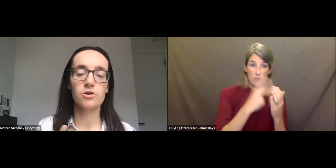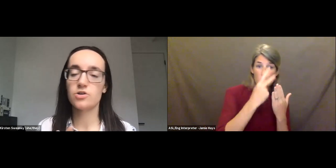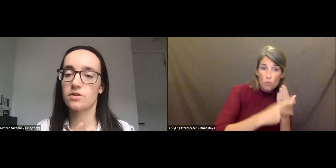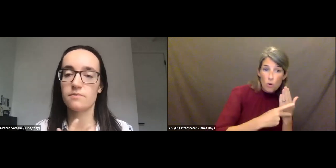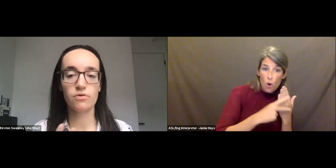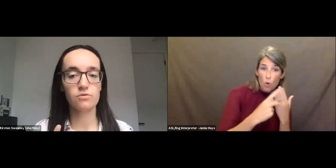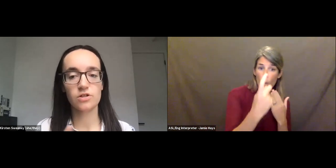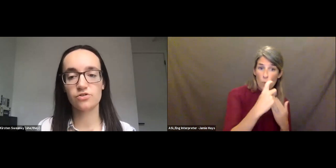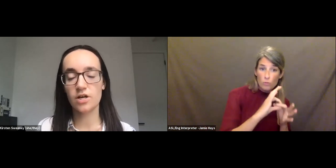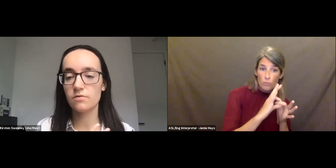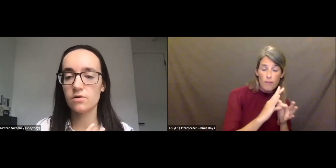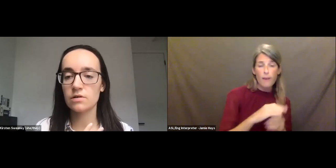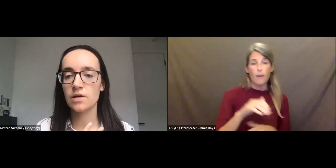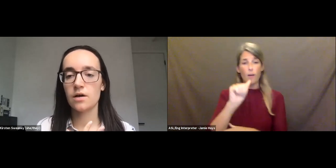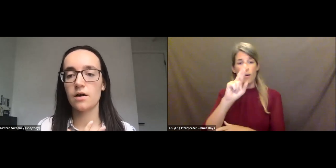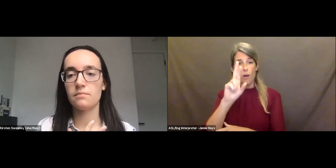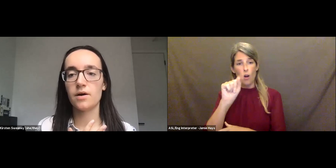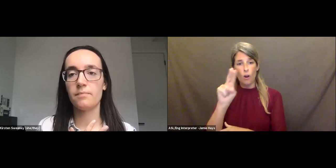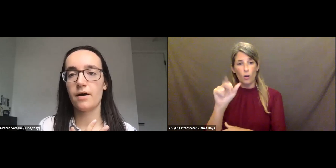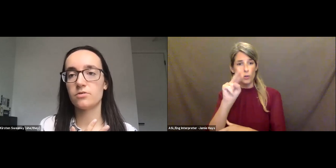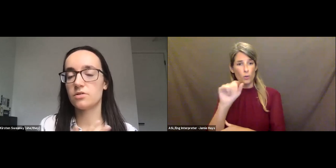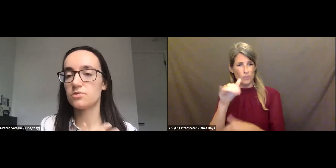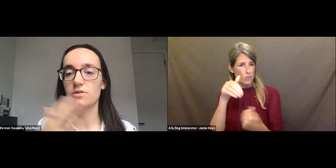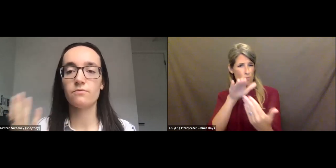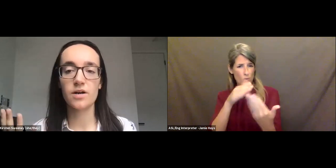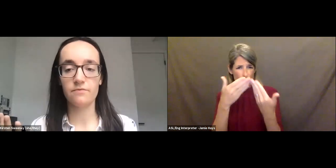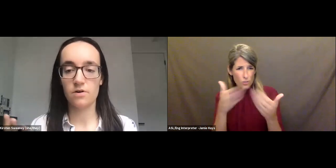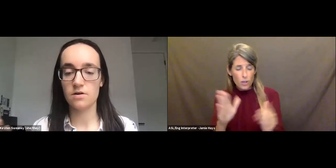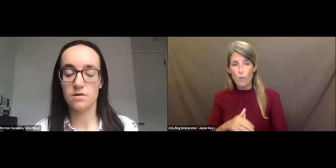A.R.T./New York's approach in general, about sort of whatever